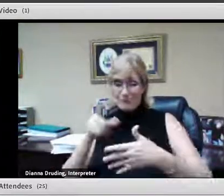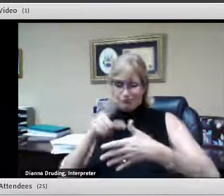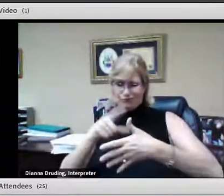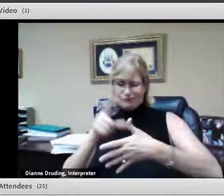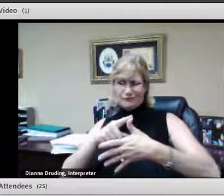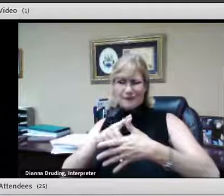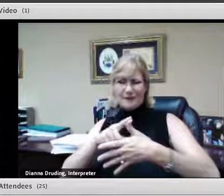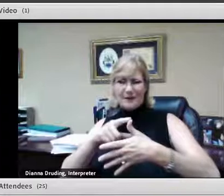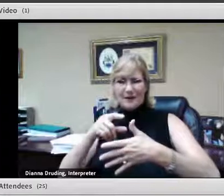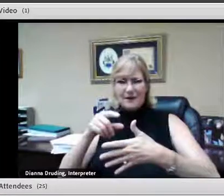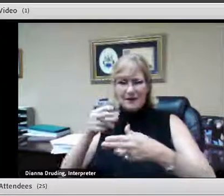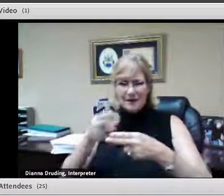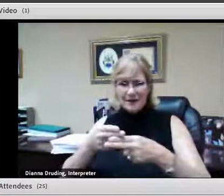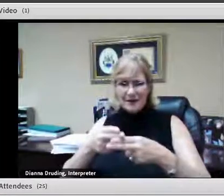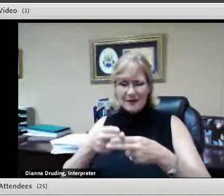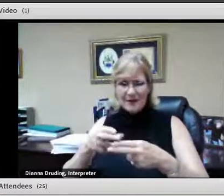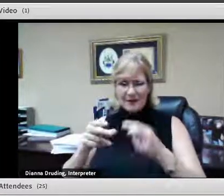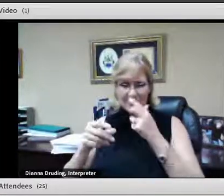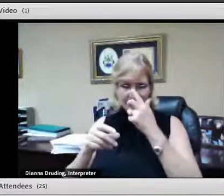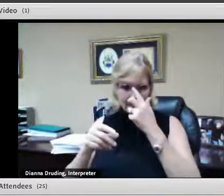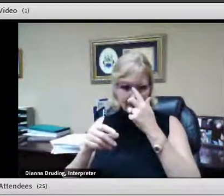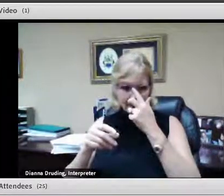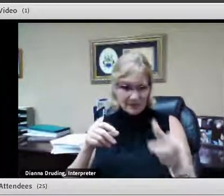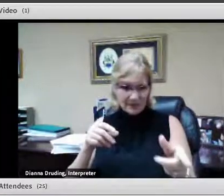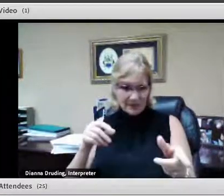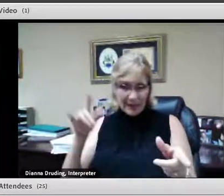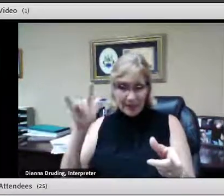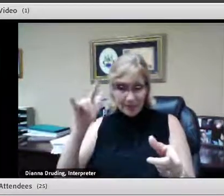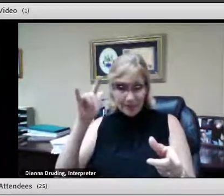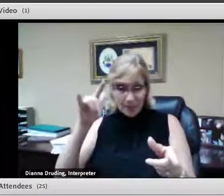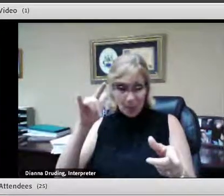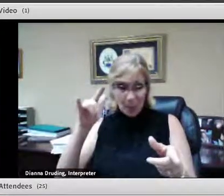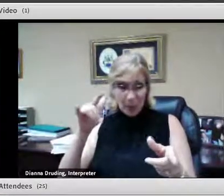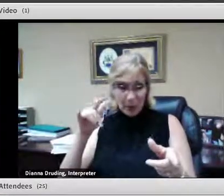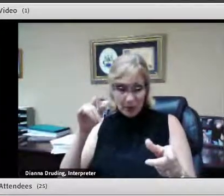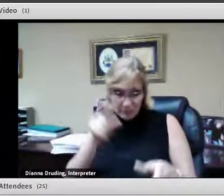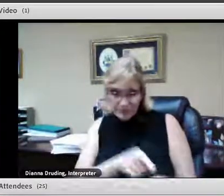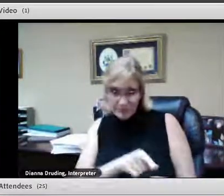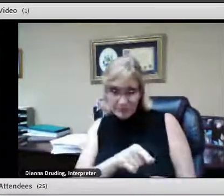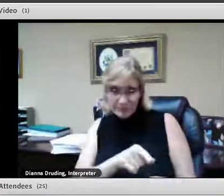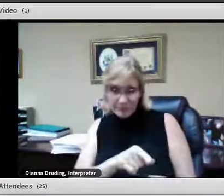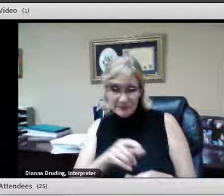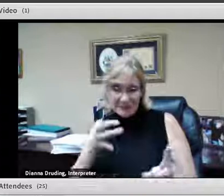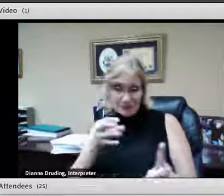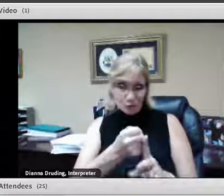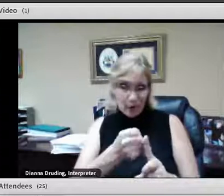You can see, this is pretty much a floppy bird here, but the sprites are down here just kind of hiding over there.